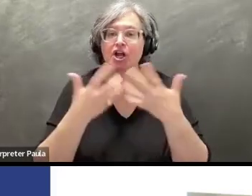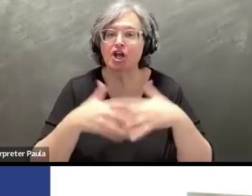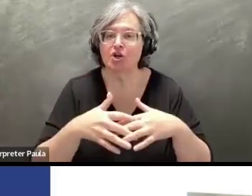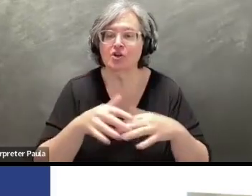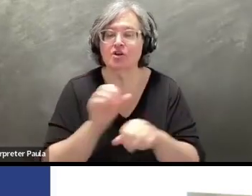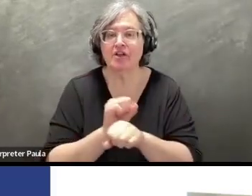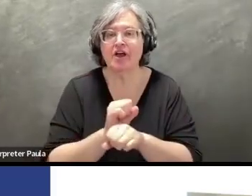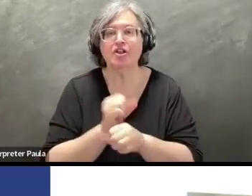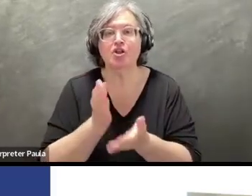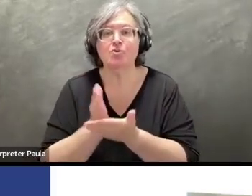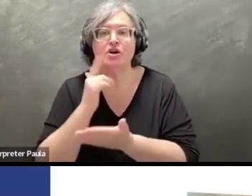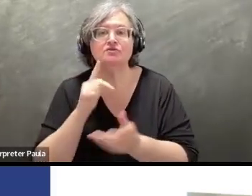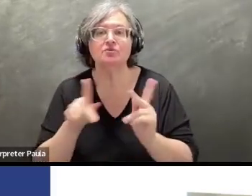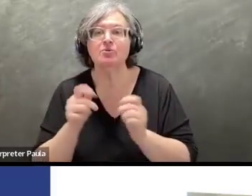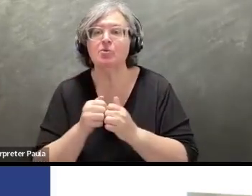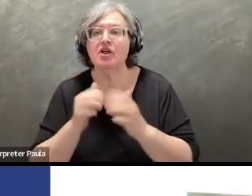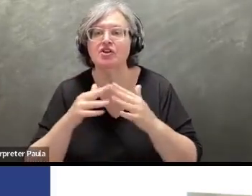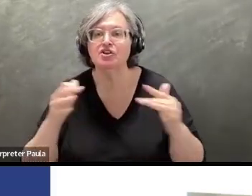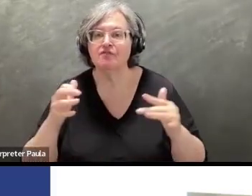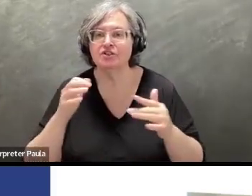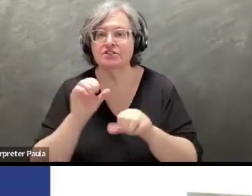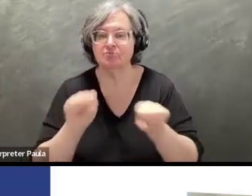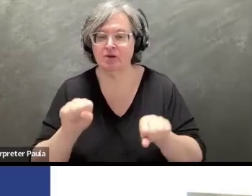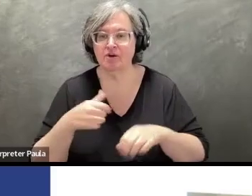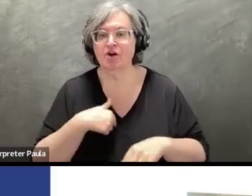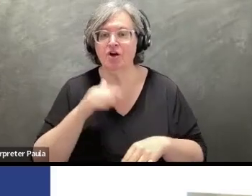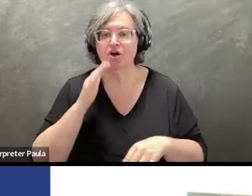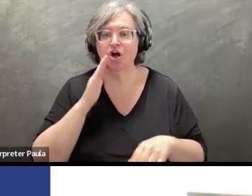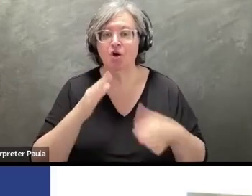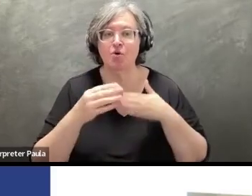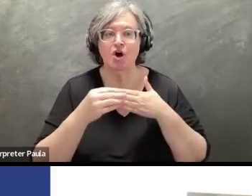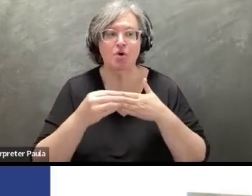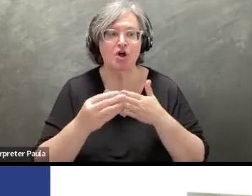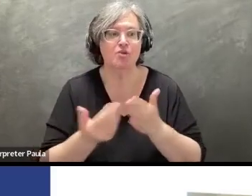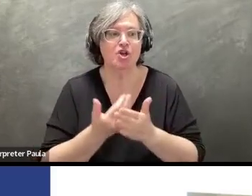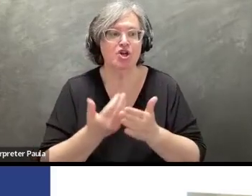abilities. I will be leading the new change agent program, which